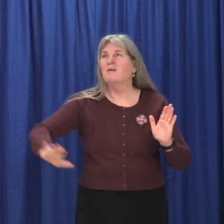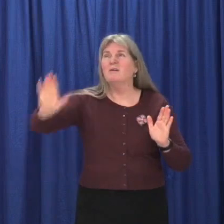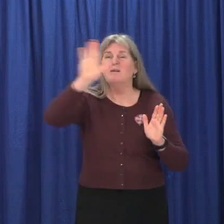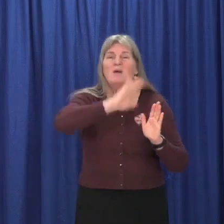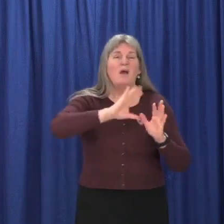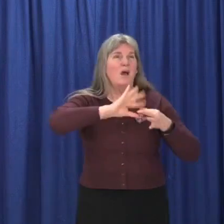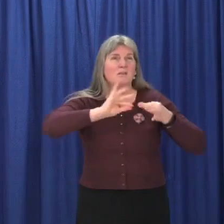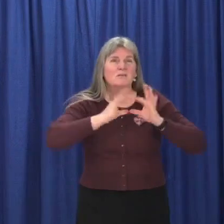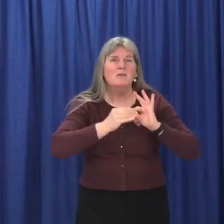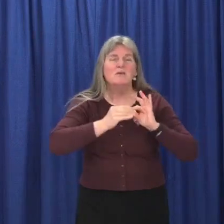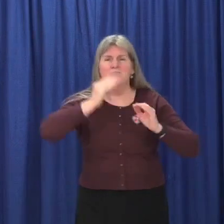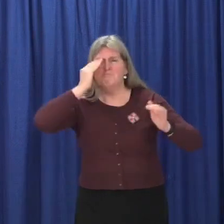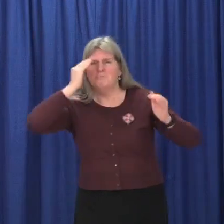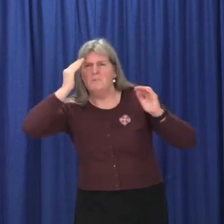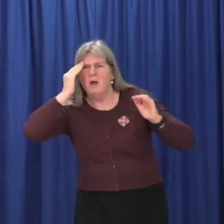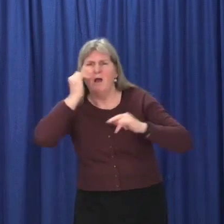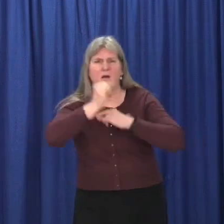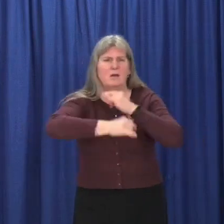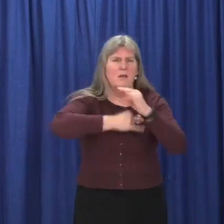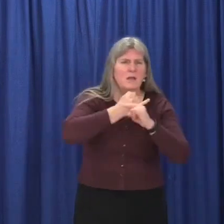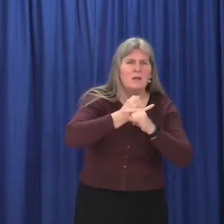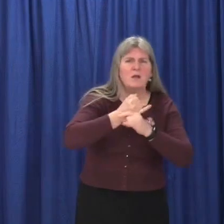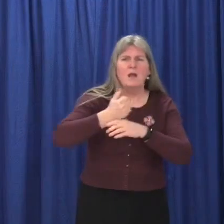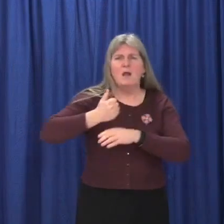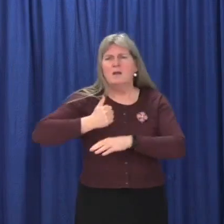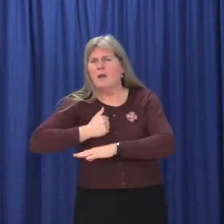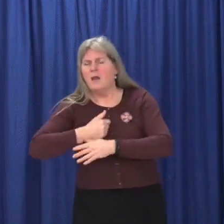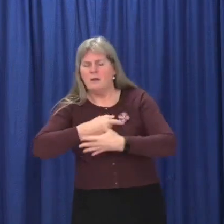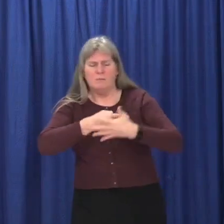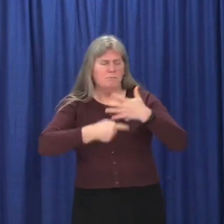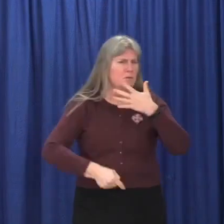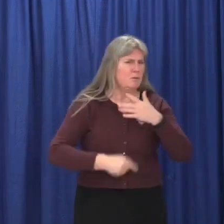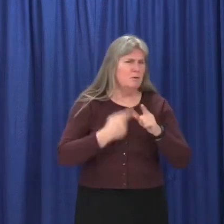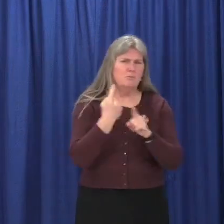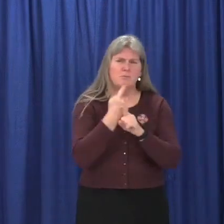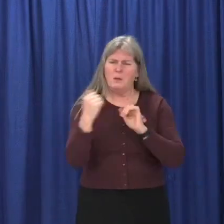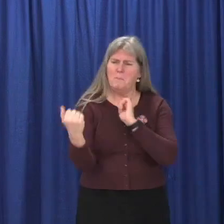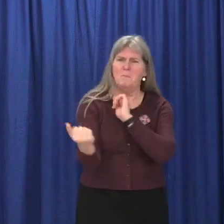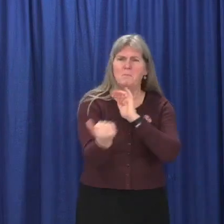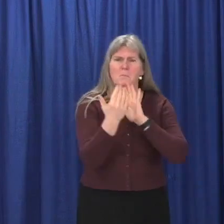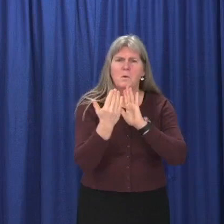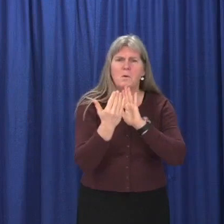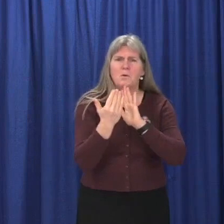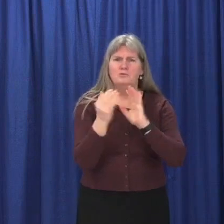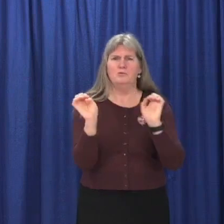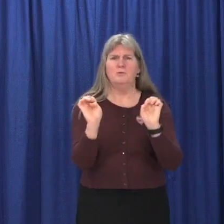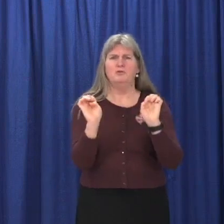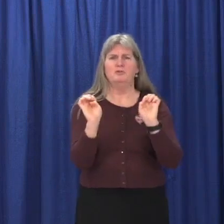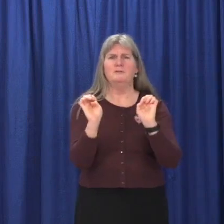and knowledge and international and national best practices. Additionally on Monday,